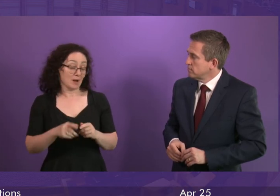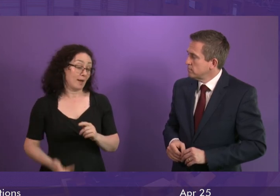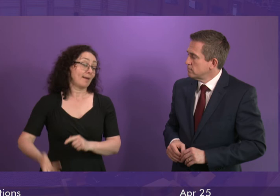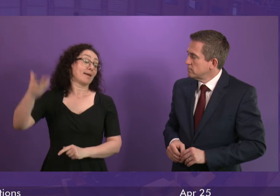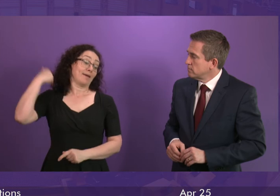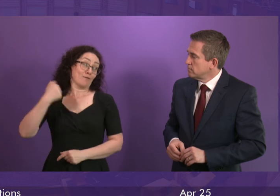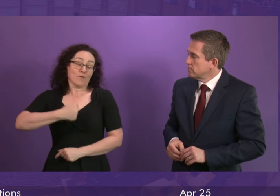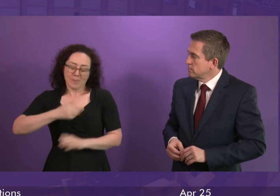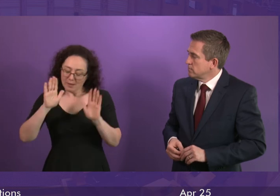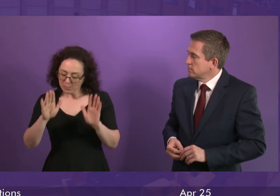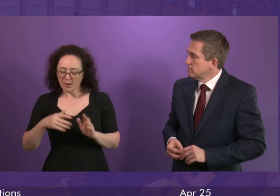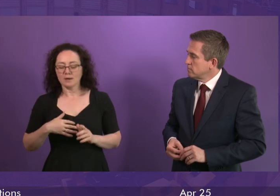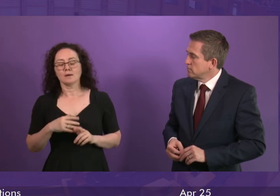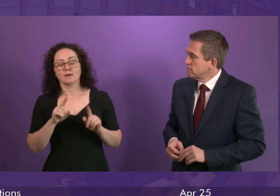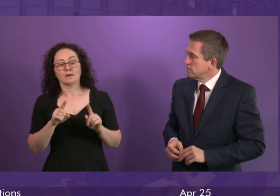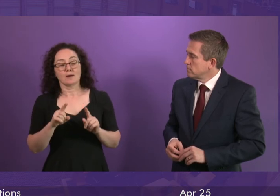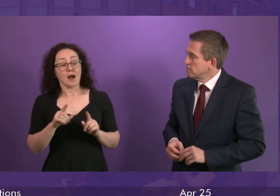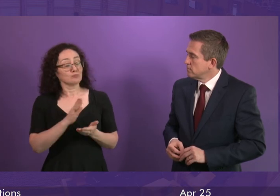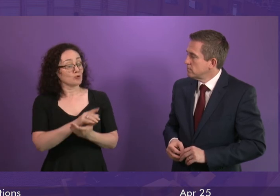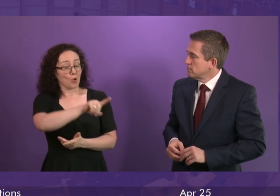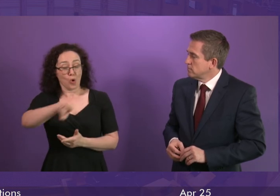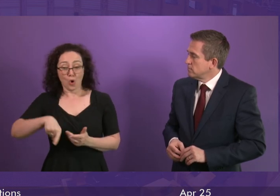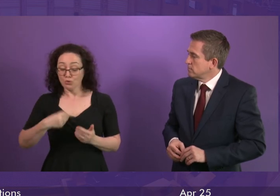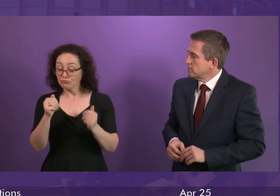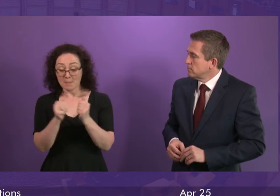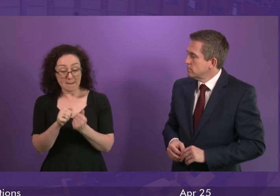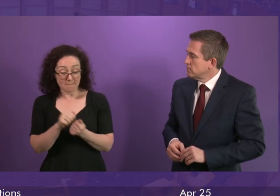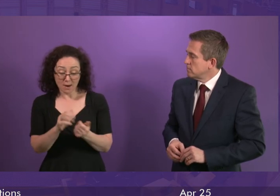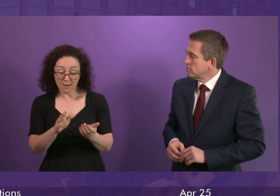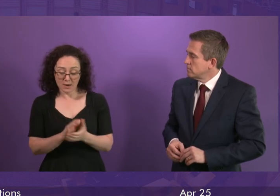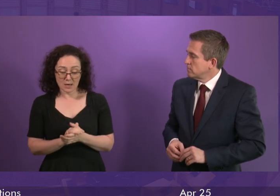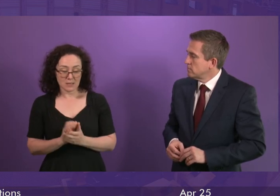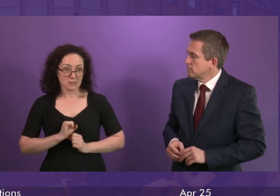I still remember—as I am sure all members in the chamber do—the sense of stress and